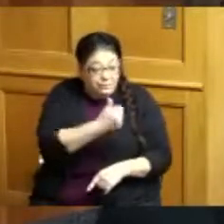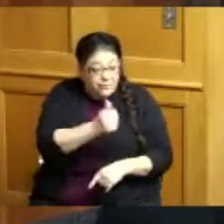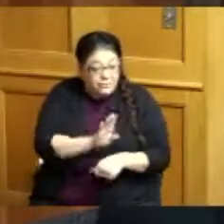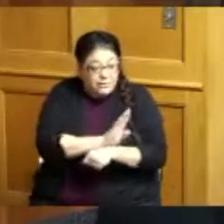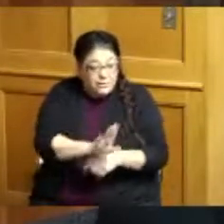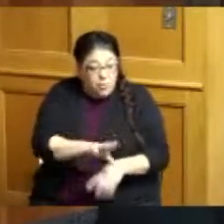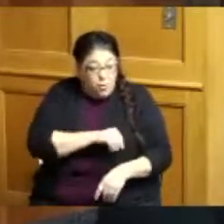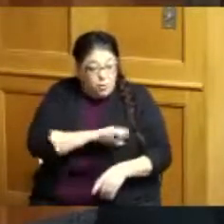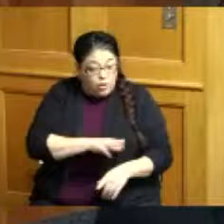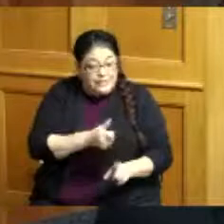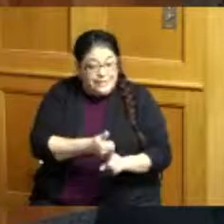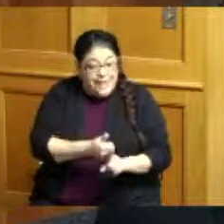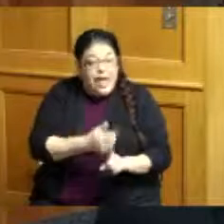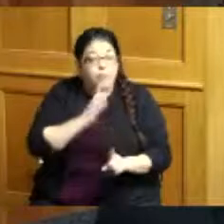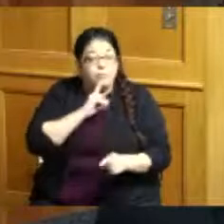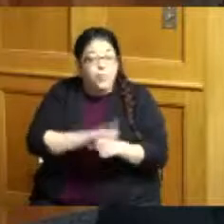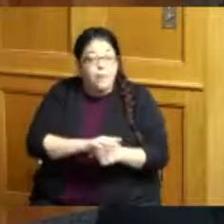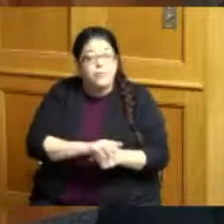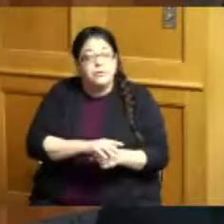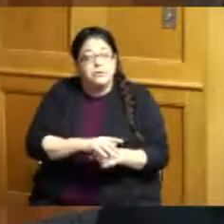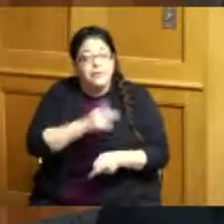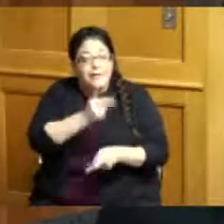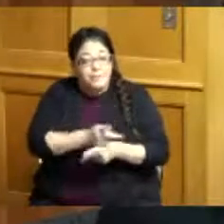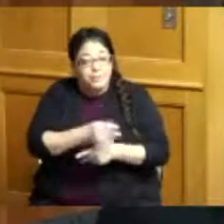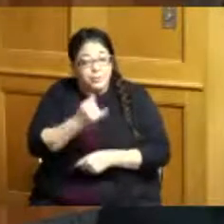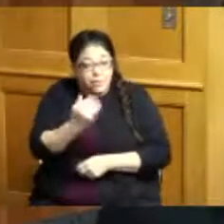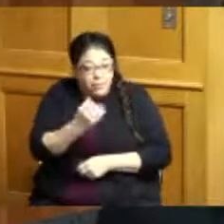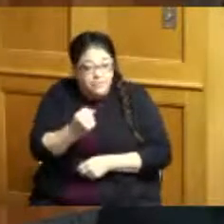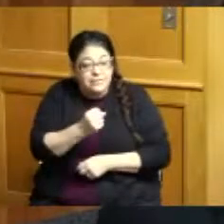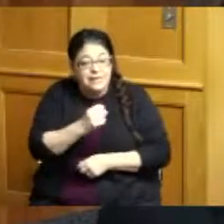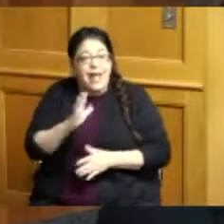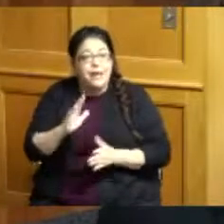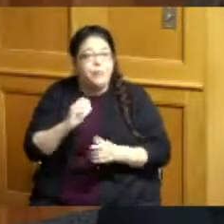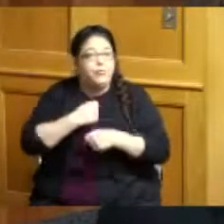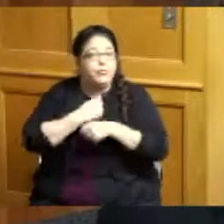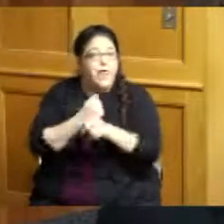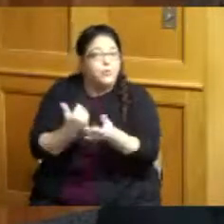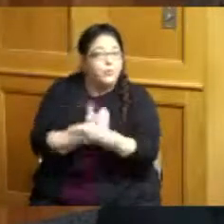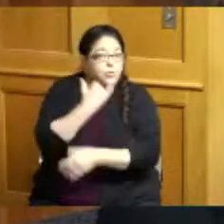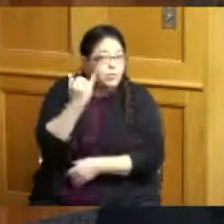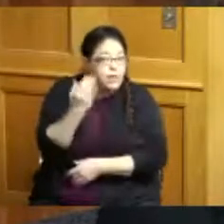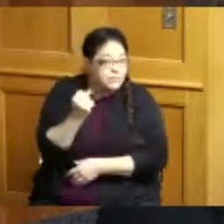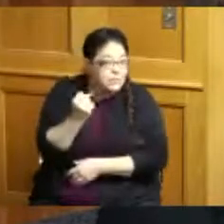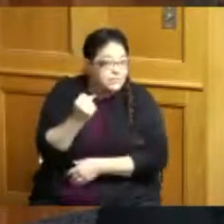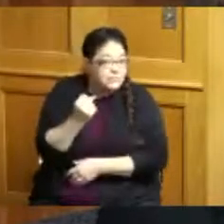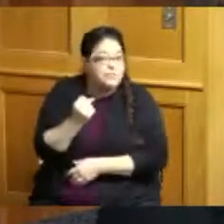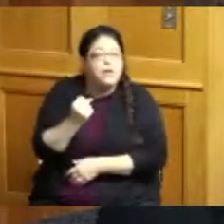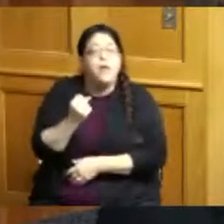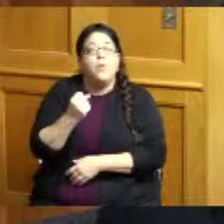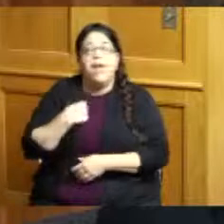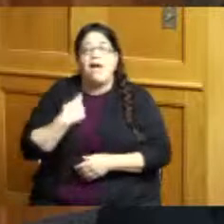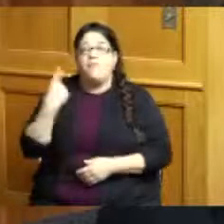say that they will achieve retained jobs and new jobs and so we have an outline we have a length of